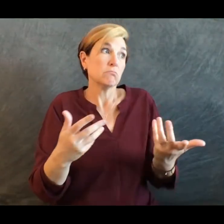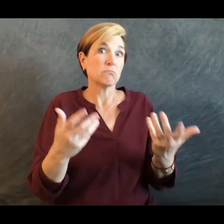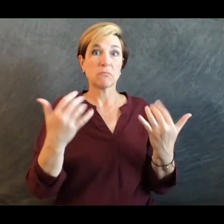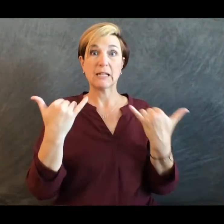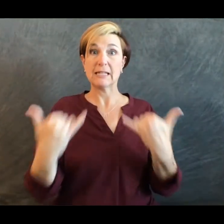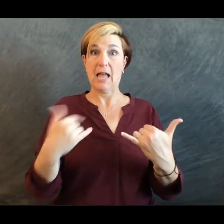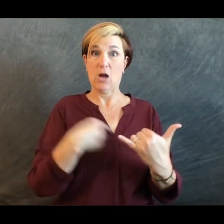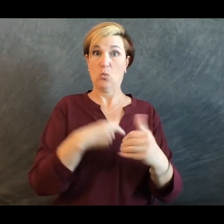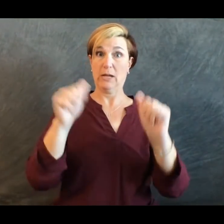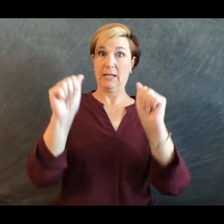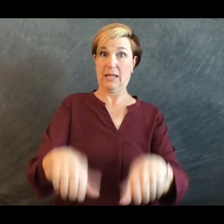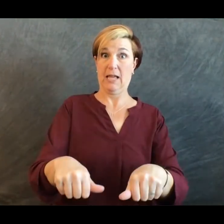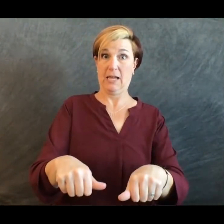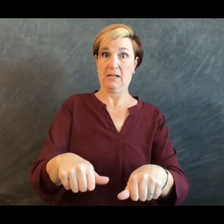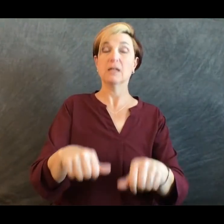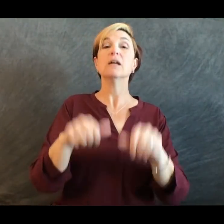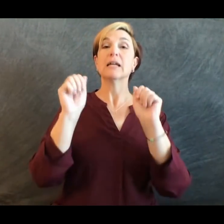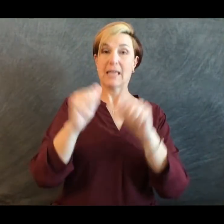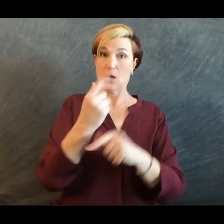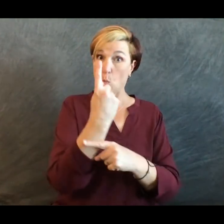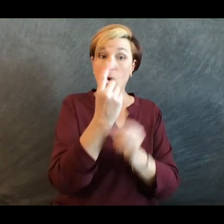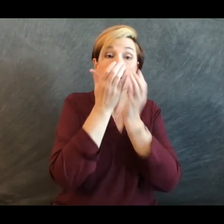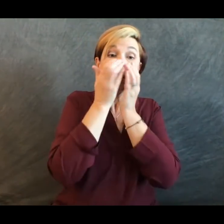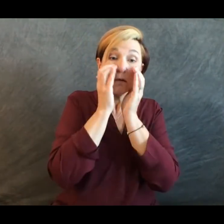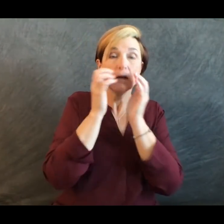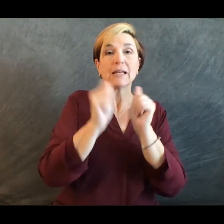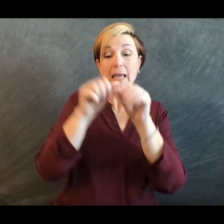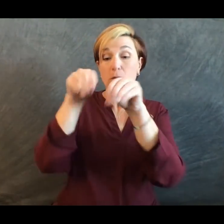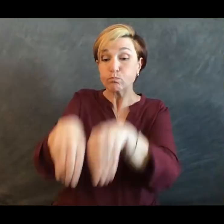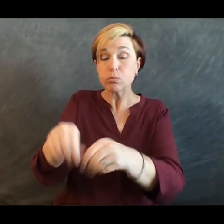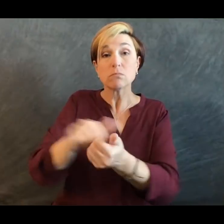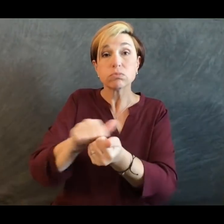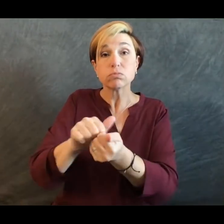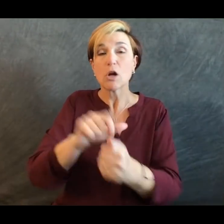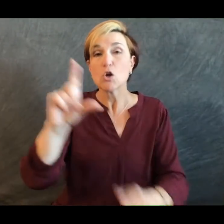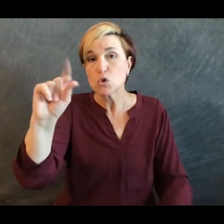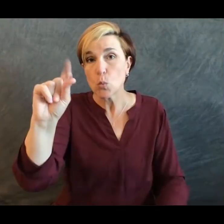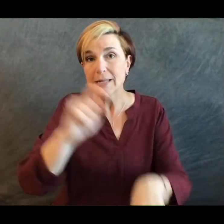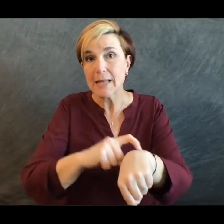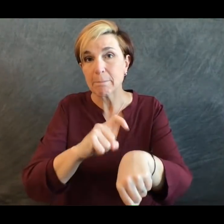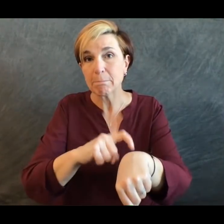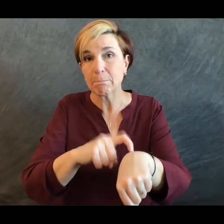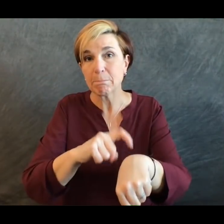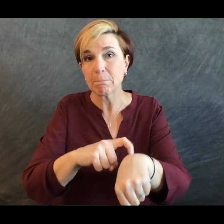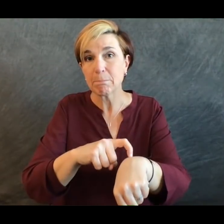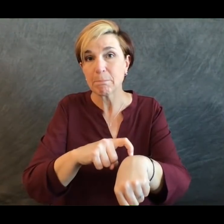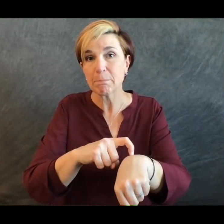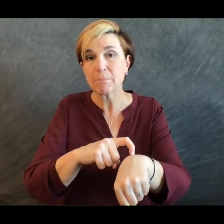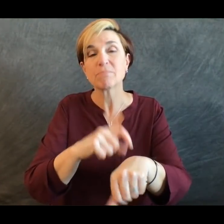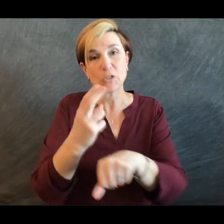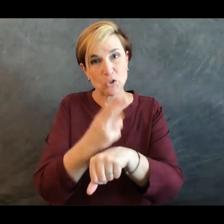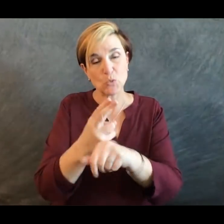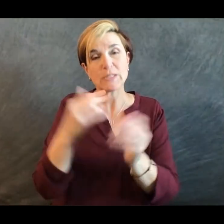can take a mask certain types of masks the n95 in particular we can sterilize